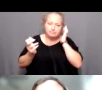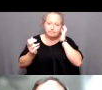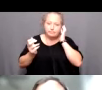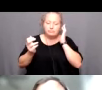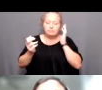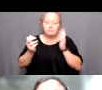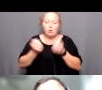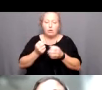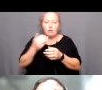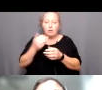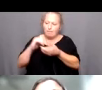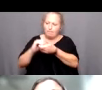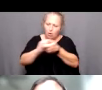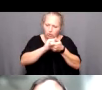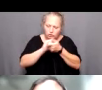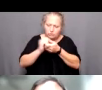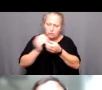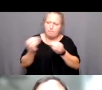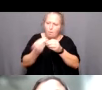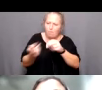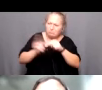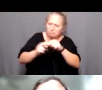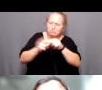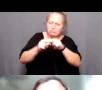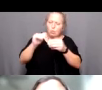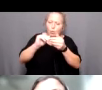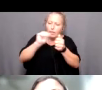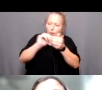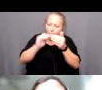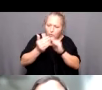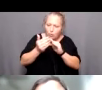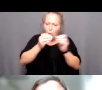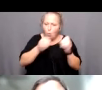partnerships with community organizations that look like and speak like